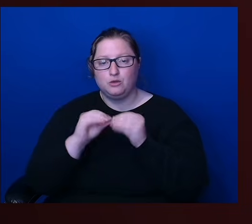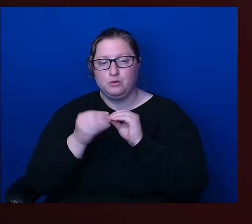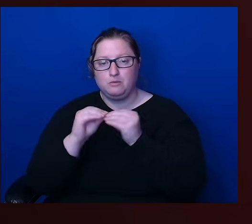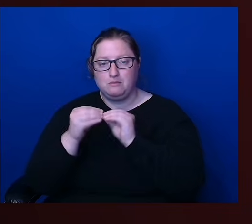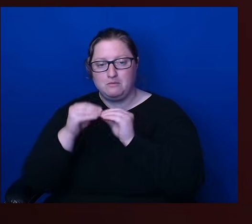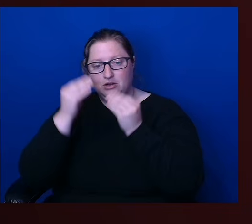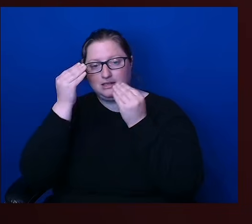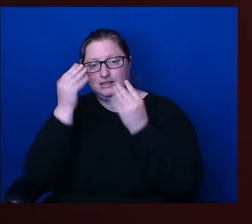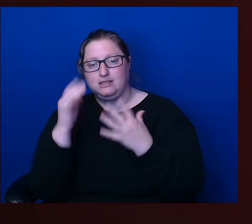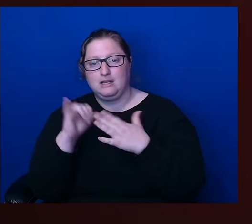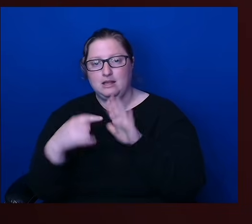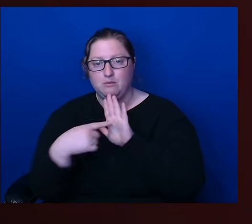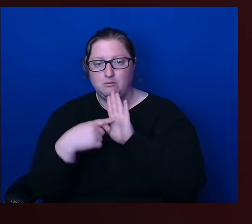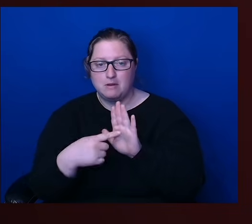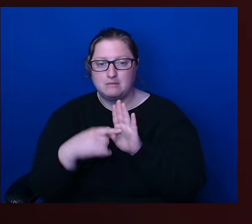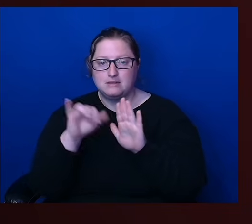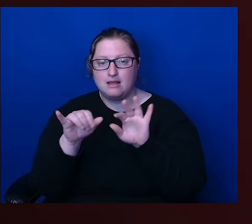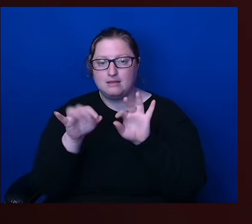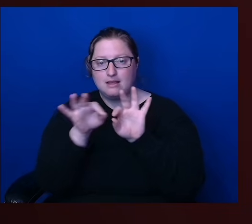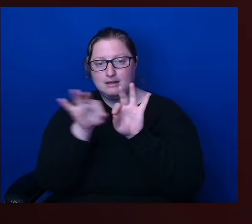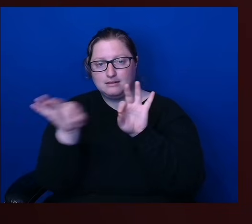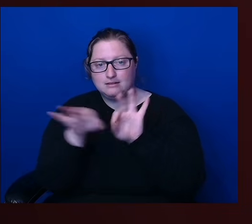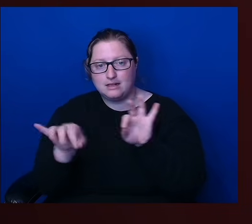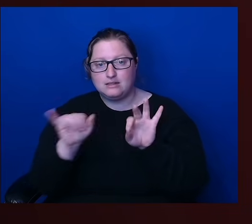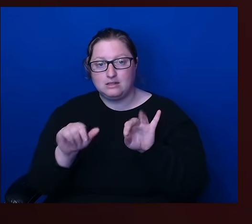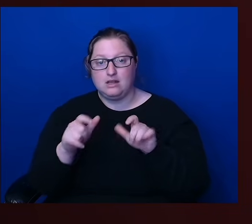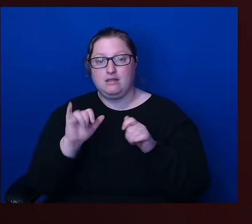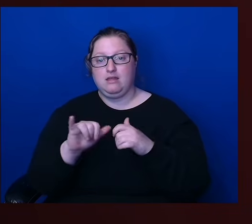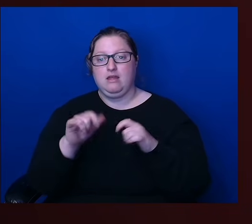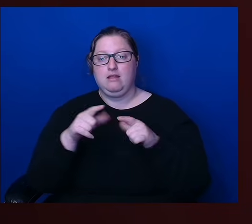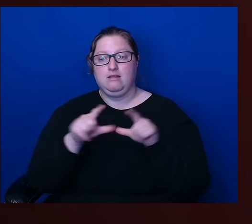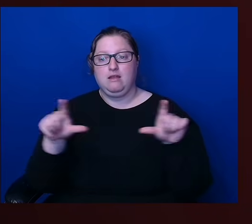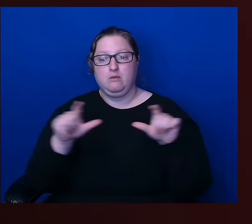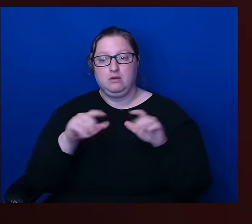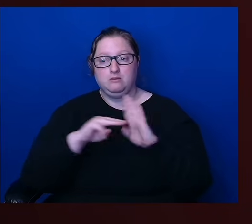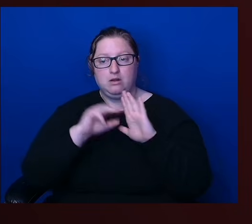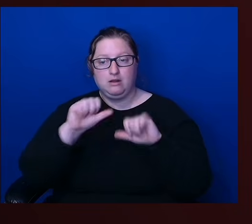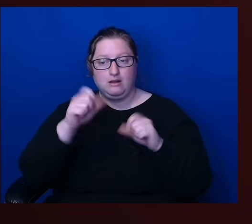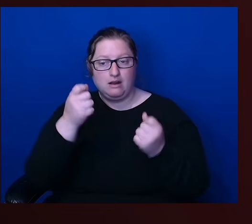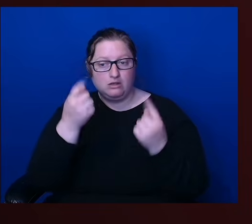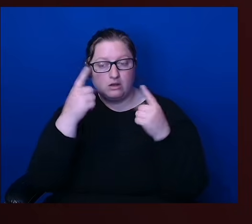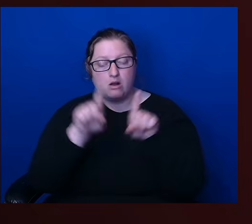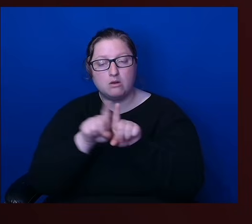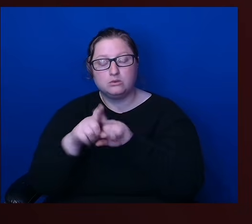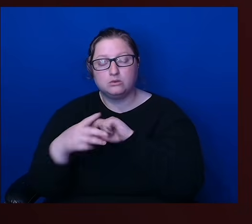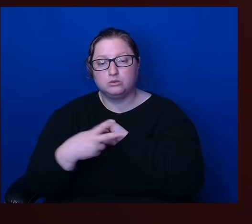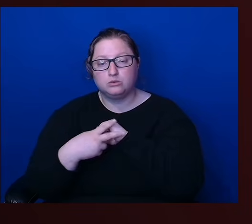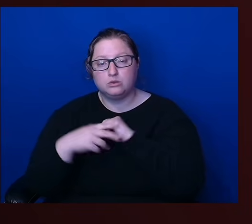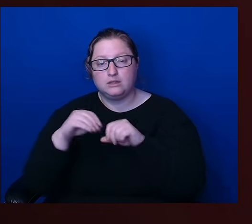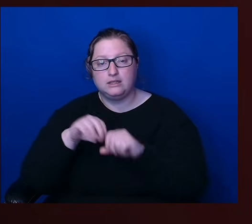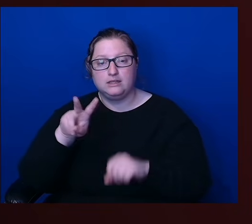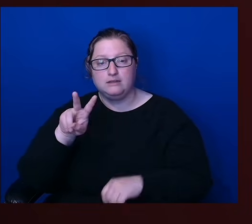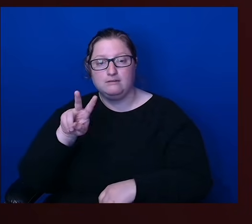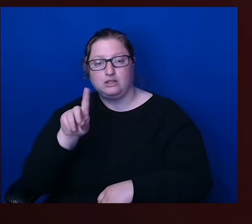the text that the large-language model can understand, and it's also storing them in the vector database behind the scenes for that.